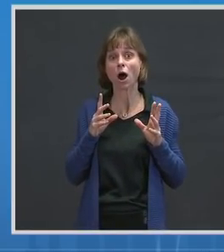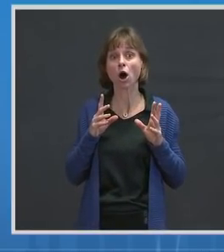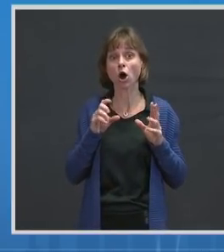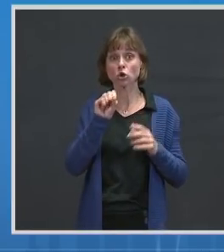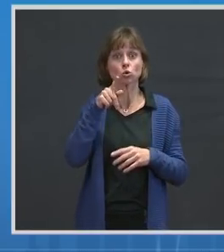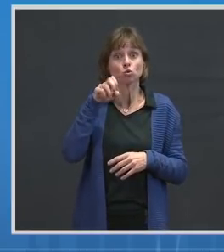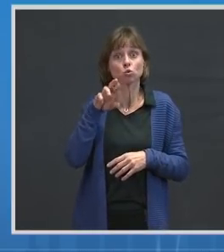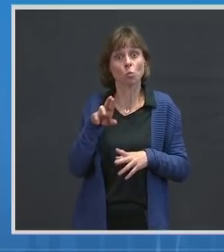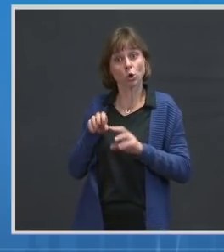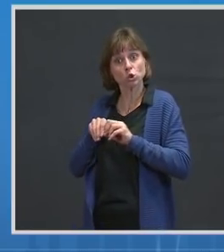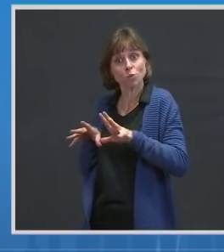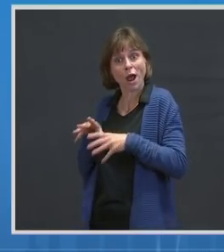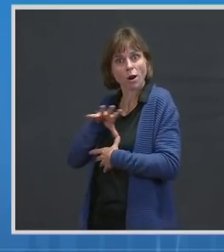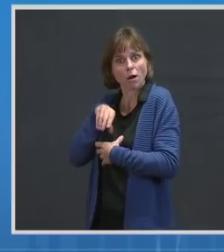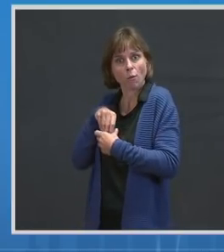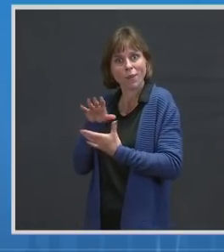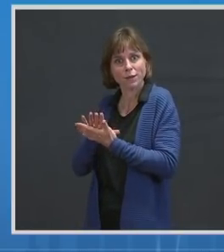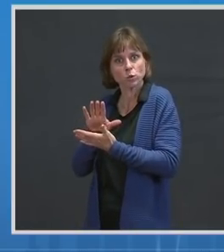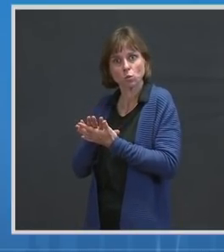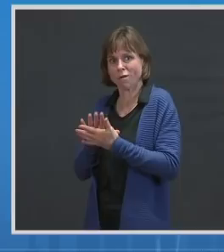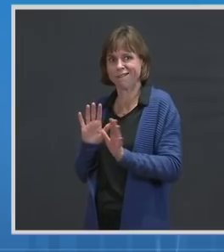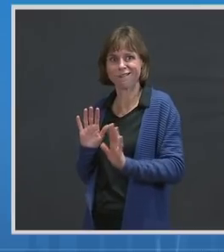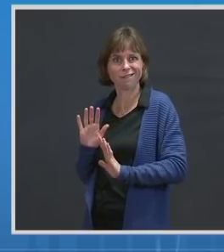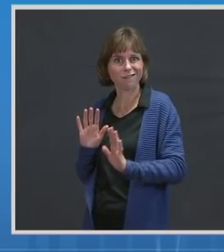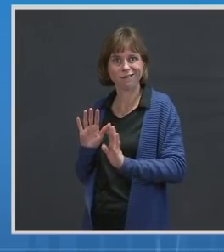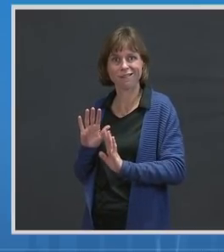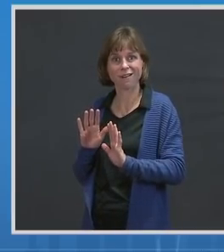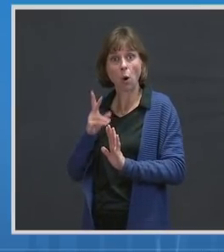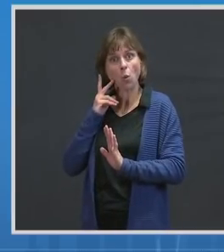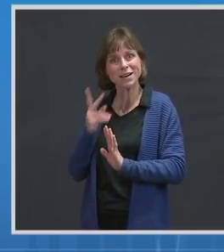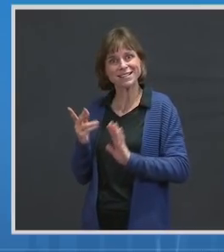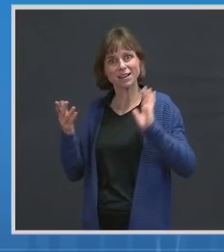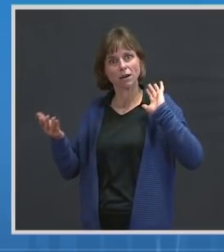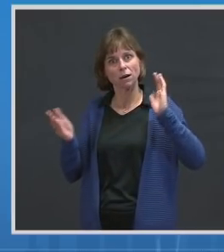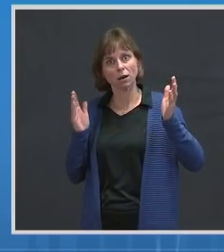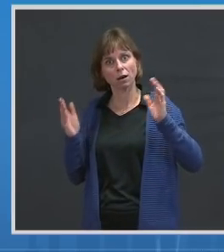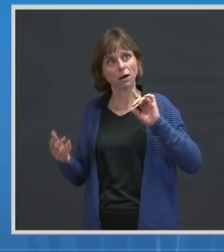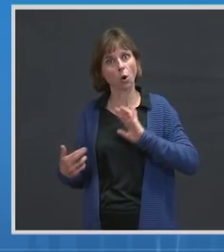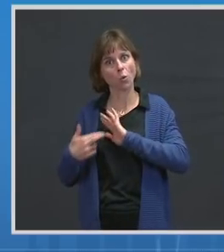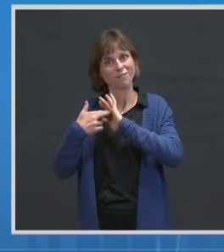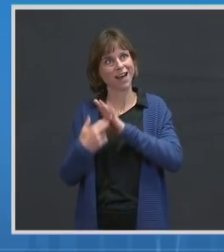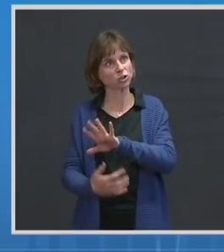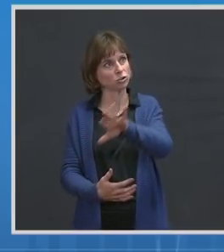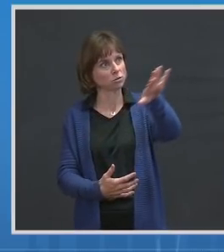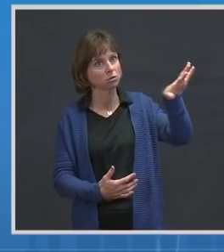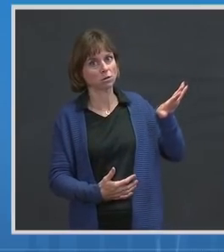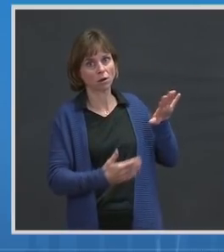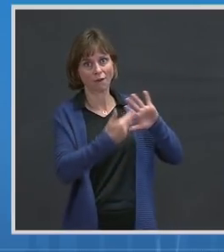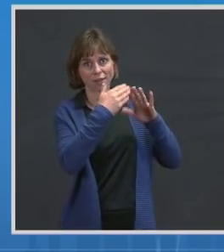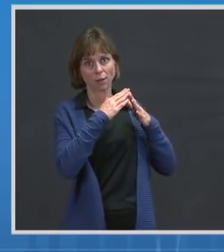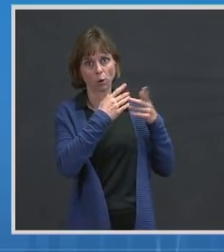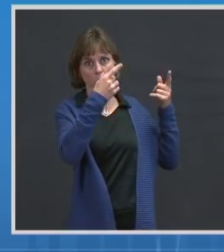That's not what we are seeing. We're seeing it reflective of what's going on in the community. Mr. Zients: Yeah. Let me just add one point of emphasis here